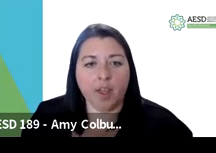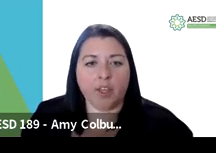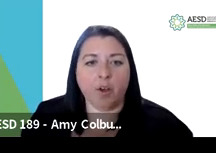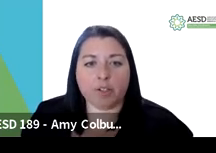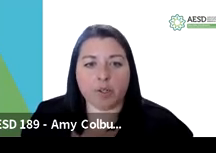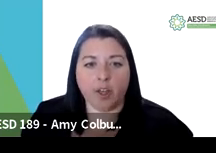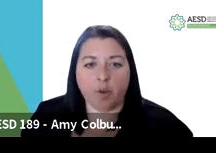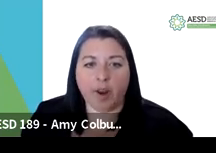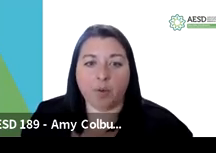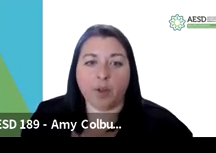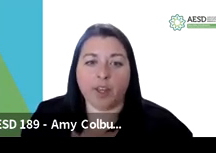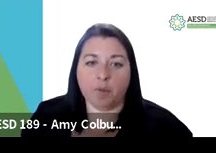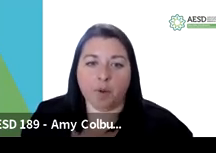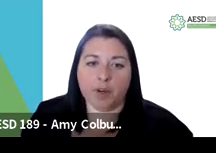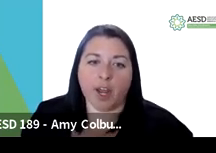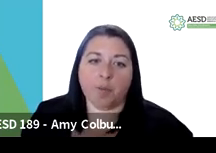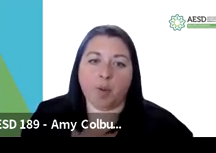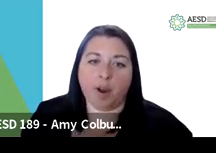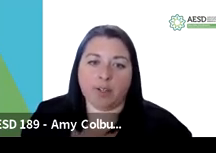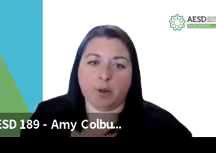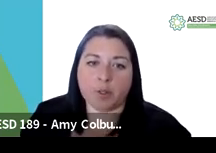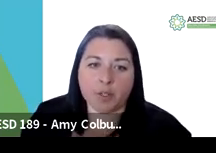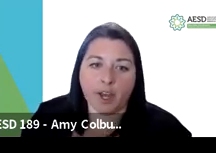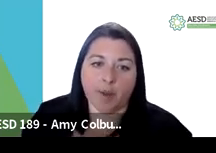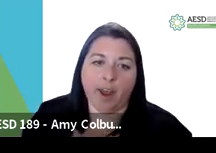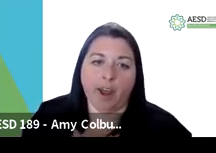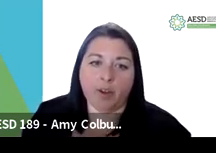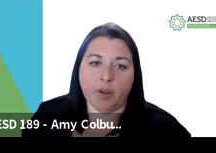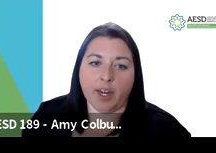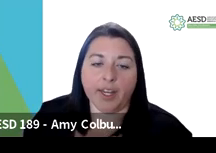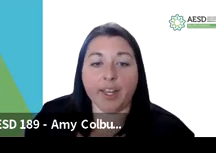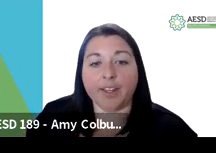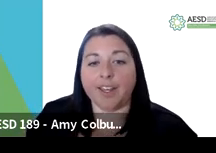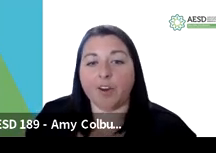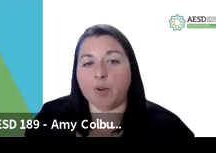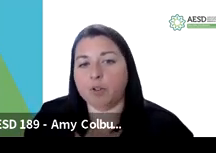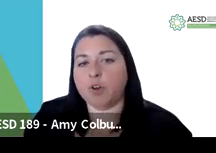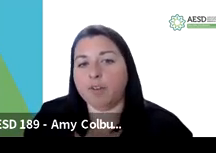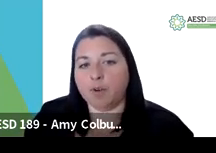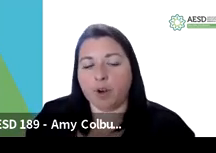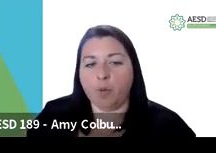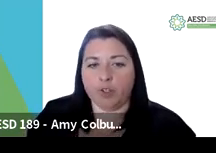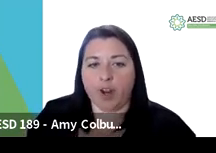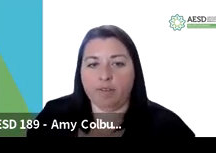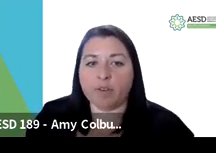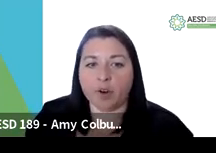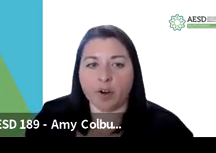ESD 189 - Amy Colburn: You'll also see on the right will get when we talk more about researchers will talk about how you can link like your Google Drive or your OneDrive. If you're